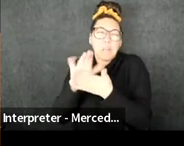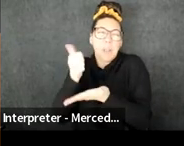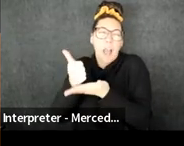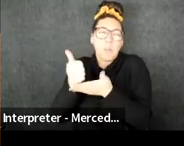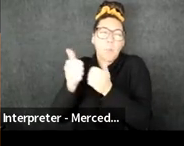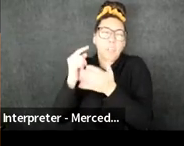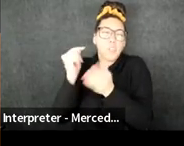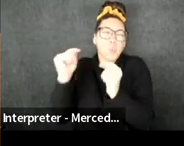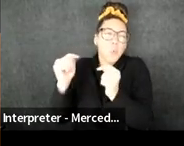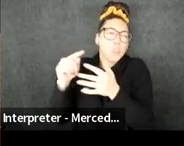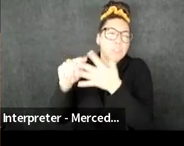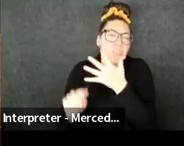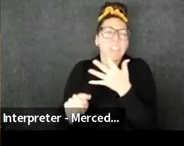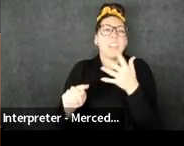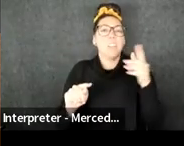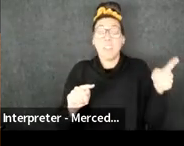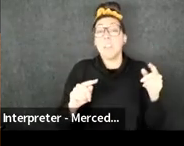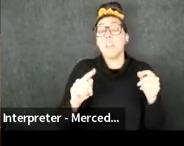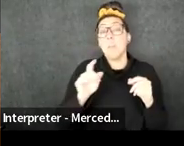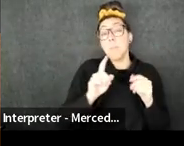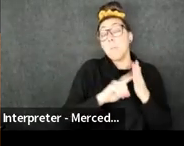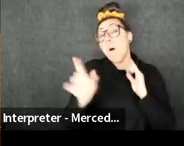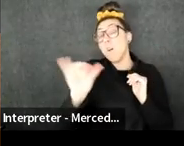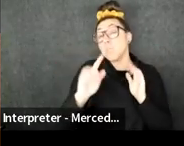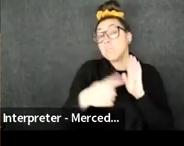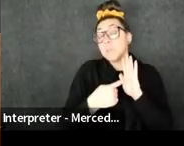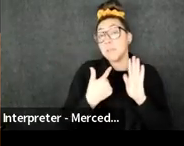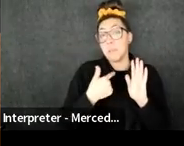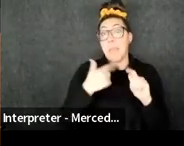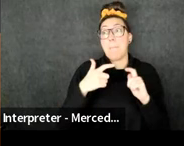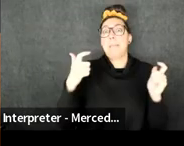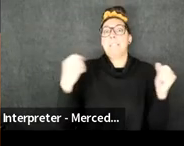However, sometimes my biggest fear was actually taking that step.